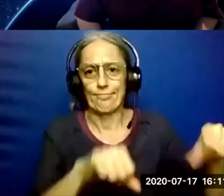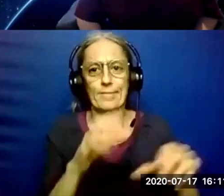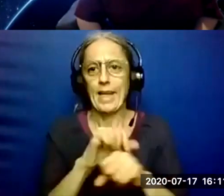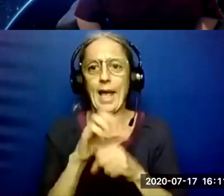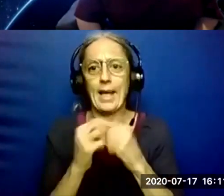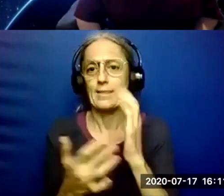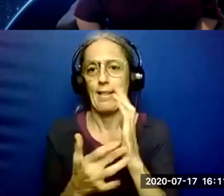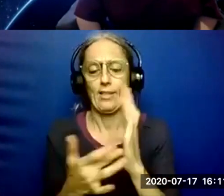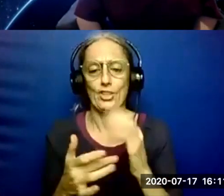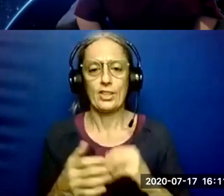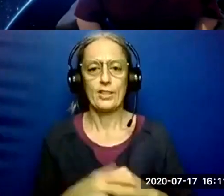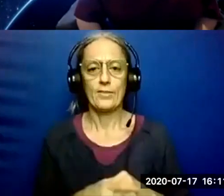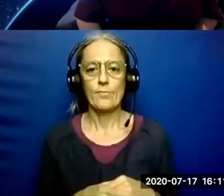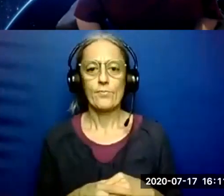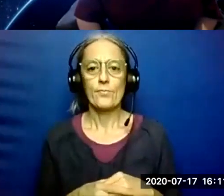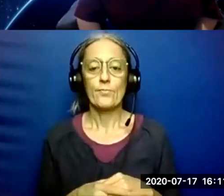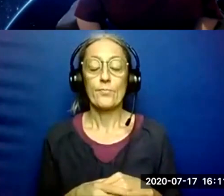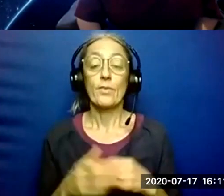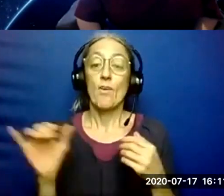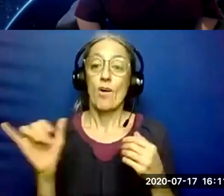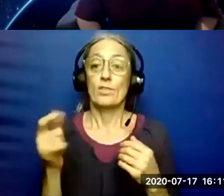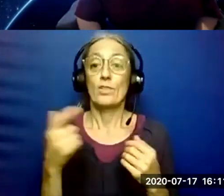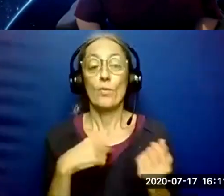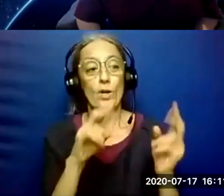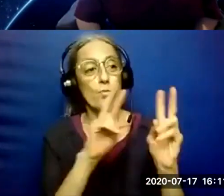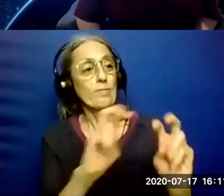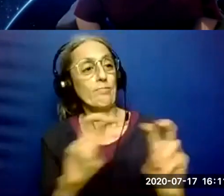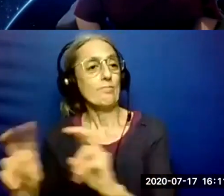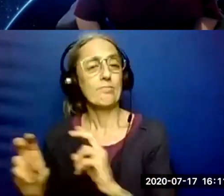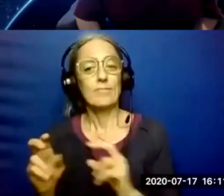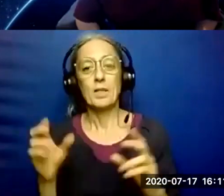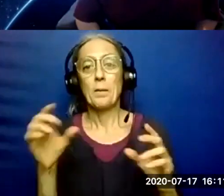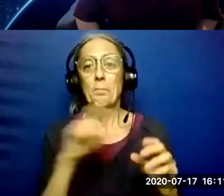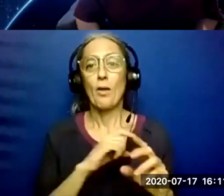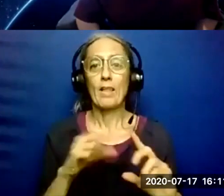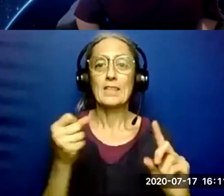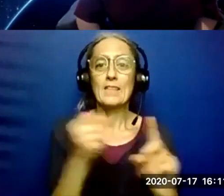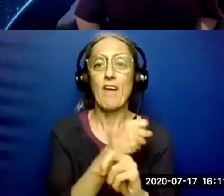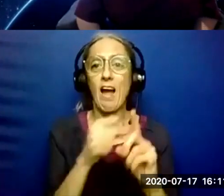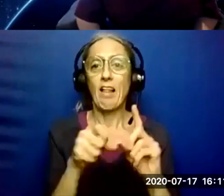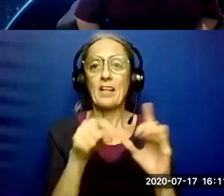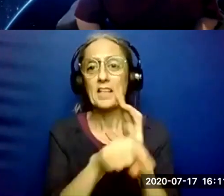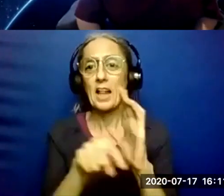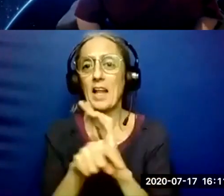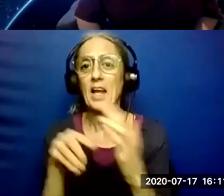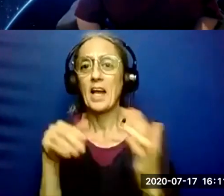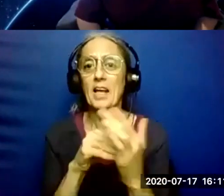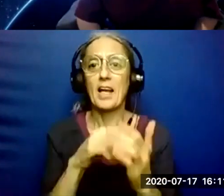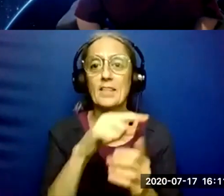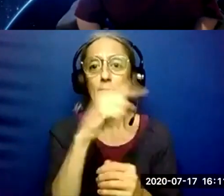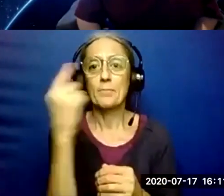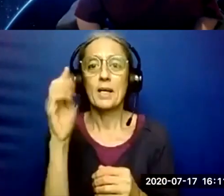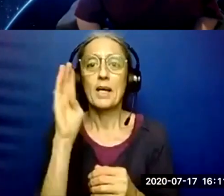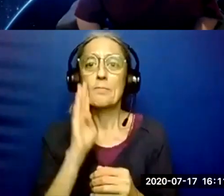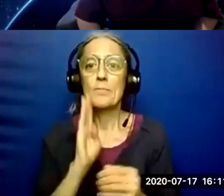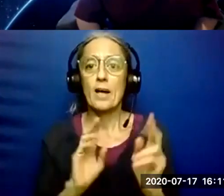against black and brown people, we see numbers of those individuals are actually